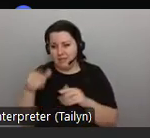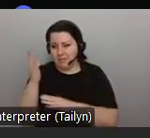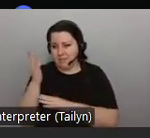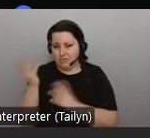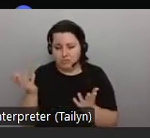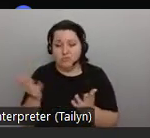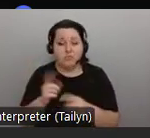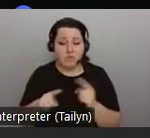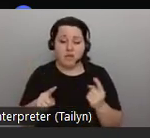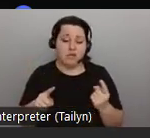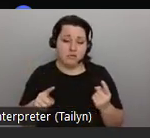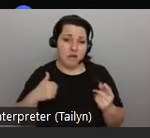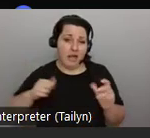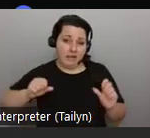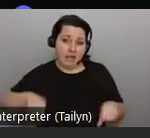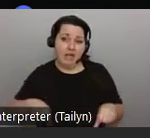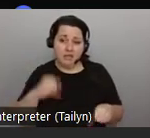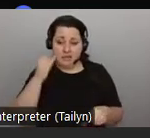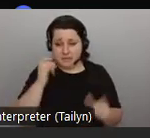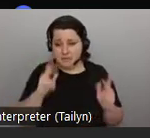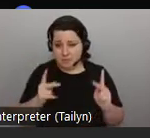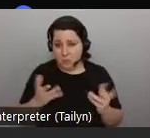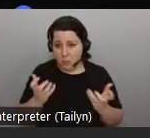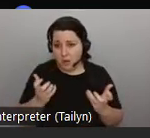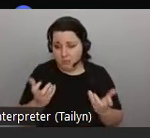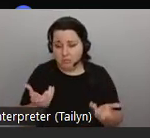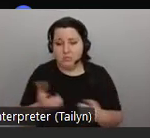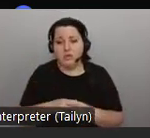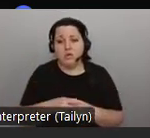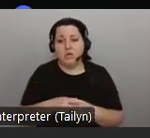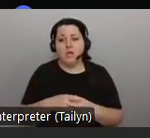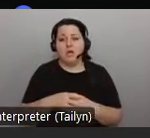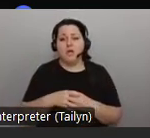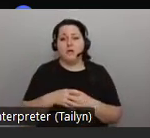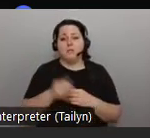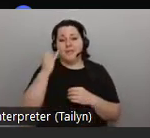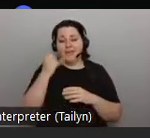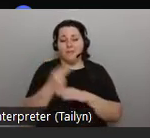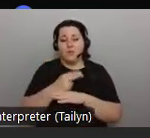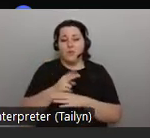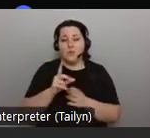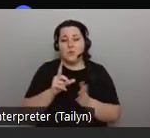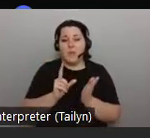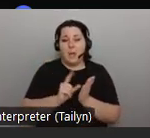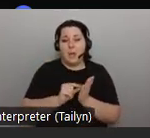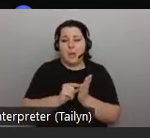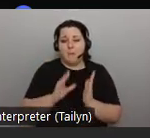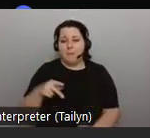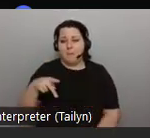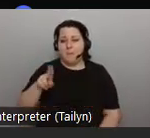text, or mark is decorative. So a lot of the things are the same in other programs,